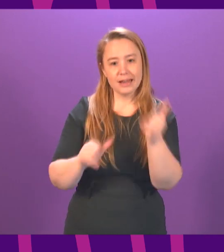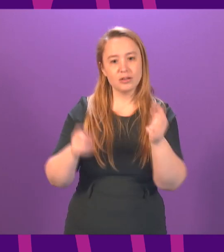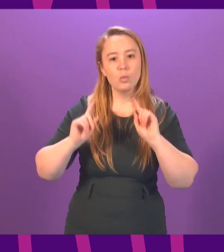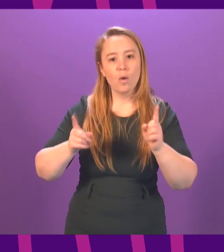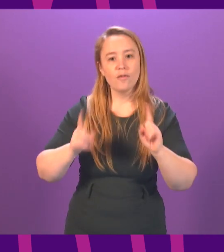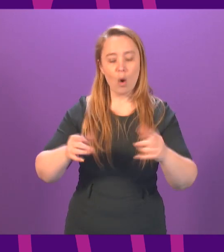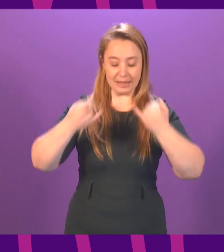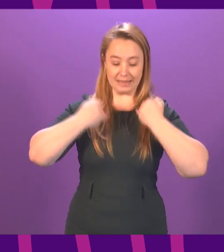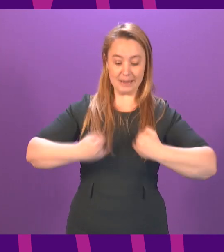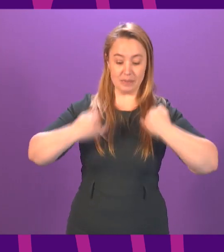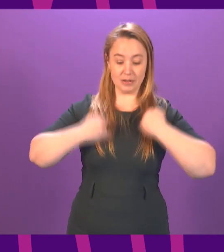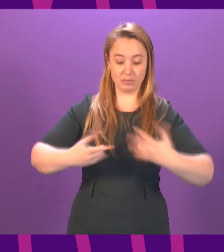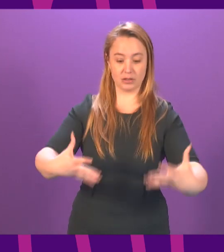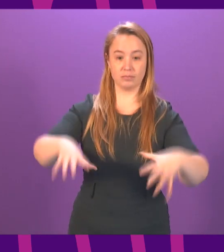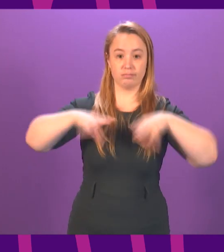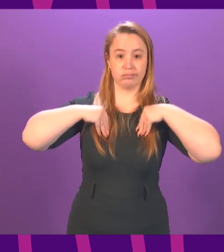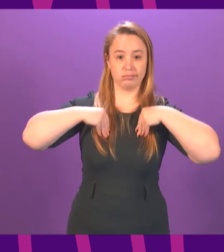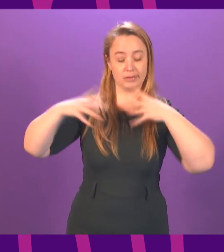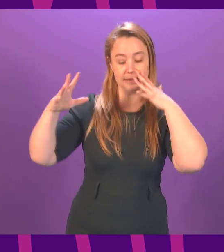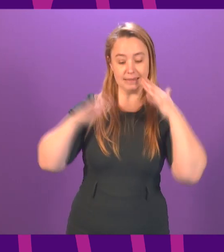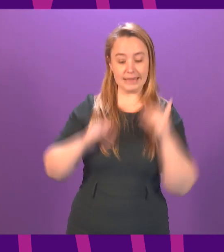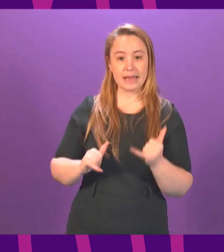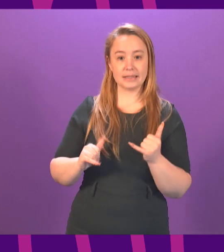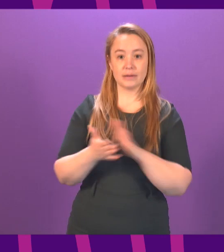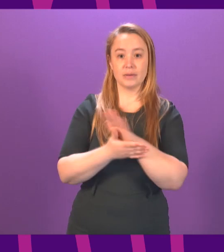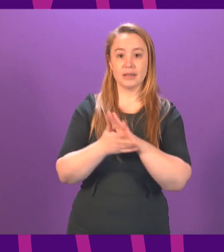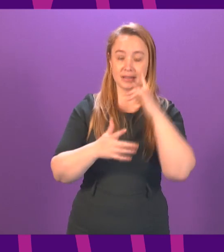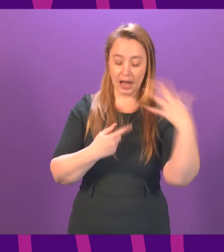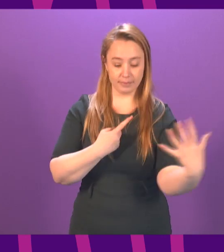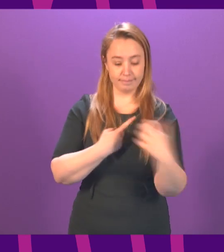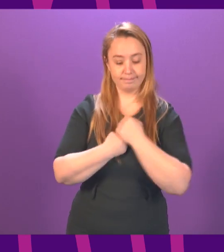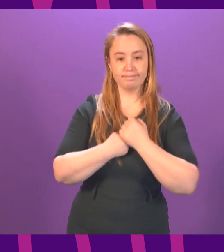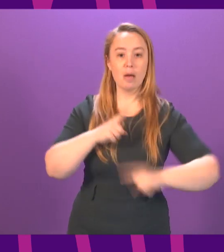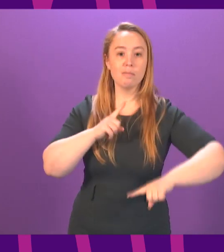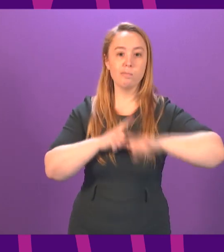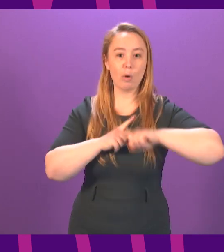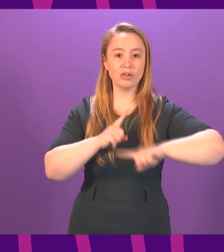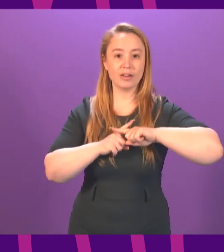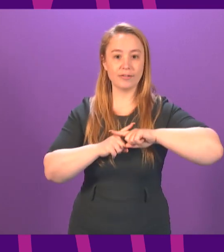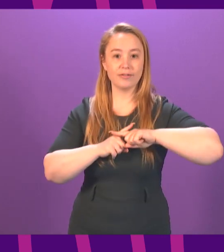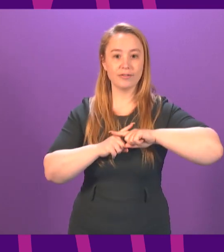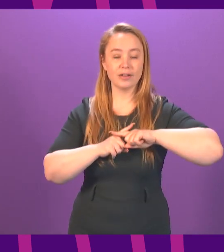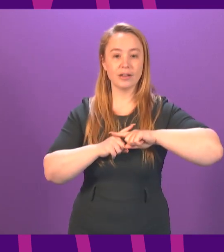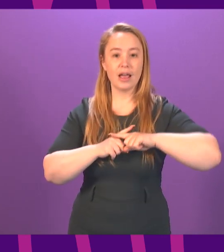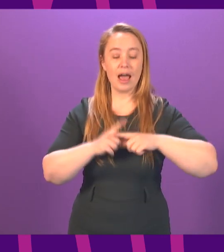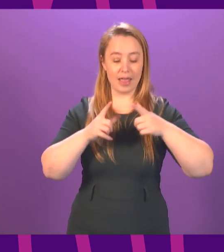cases, so that people can be caught and diagnosed and then put into self-isolation, and so that